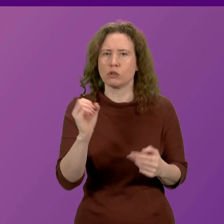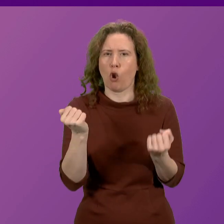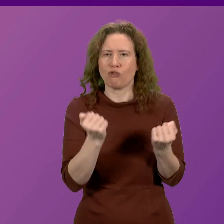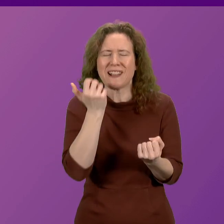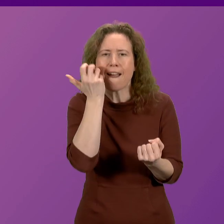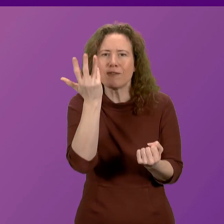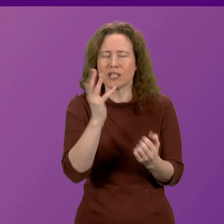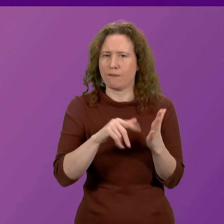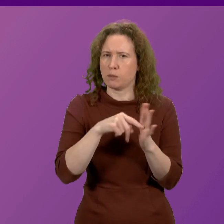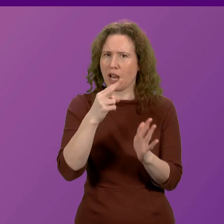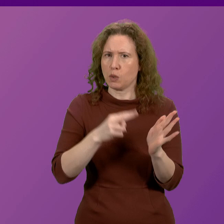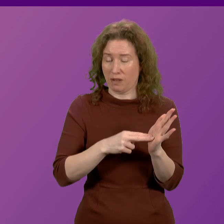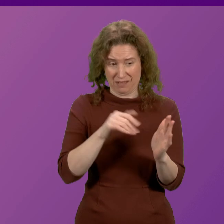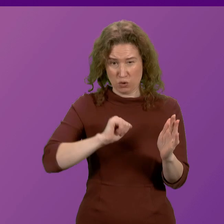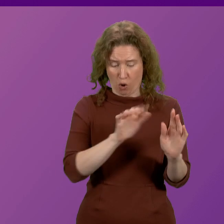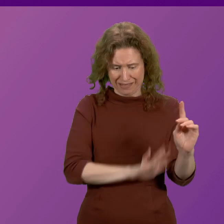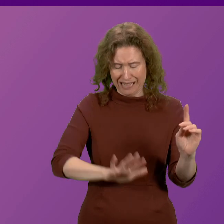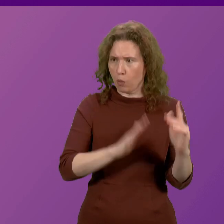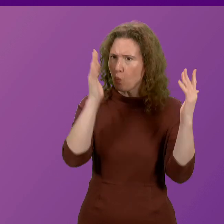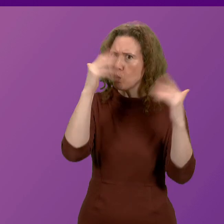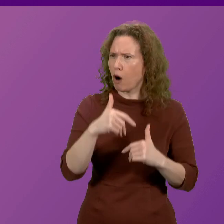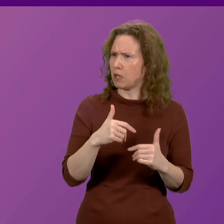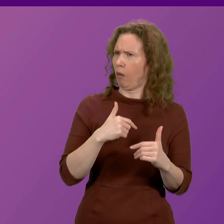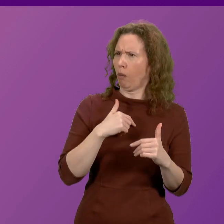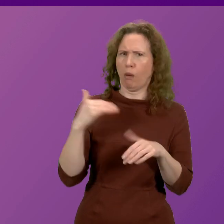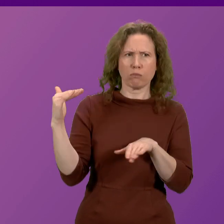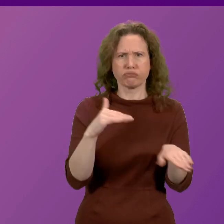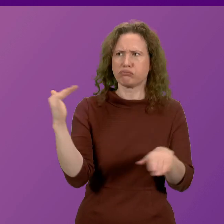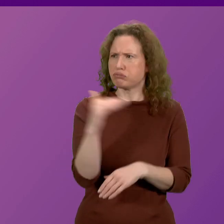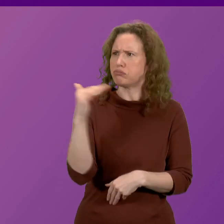South Scotland residents are worried about the overindustrialisation of their part of